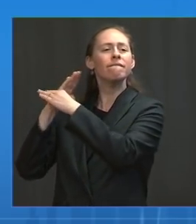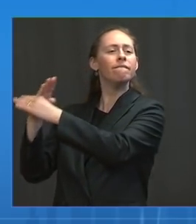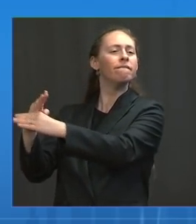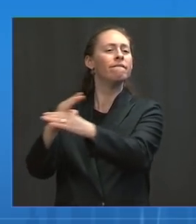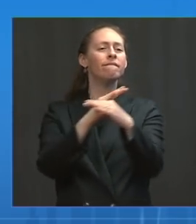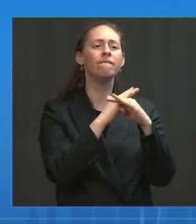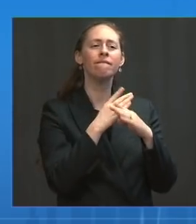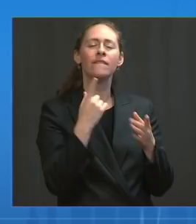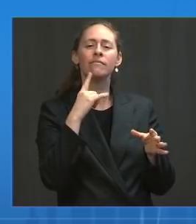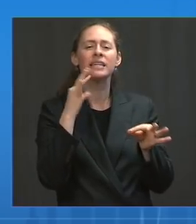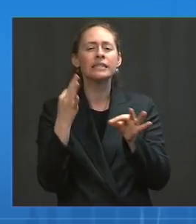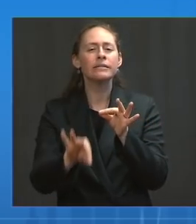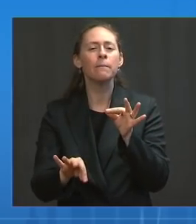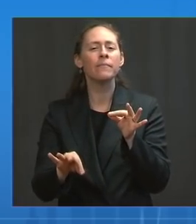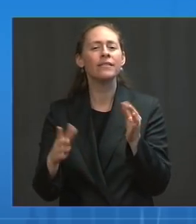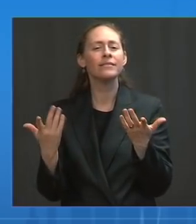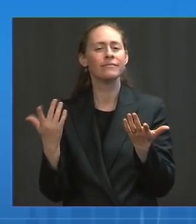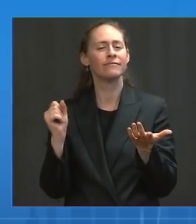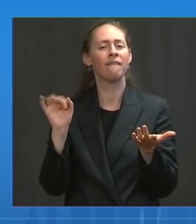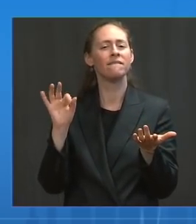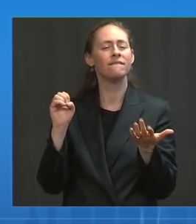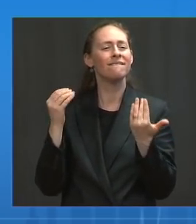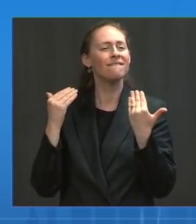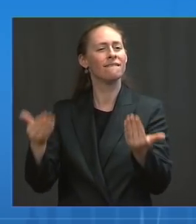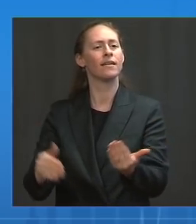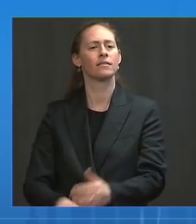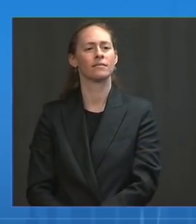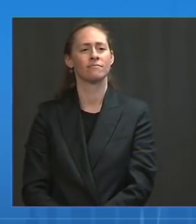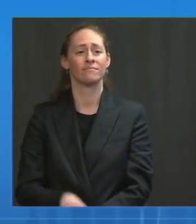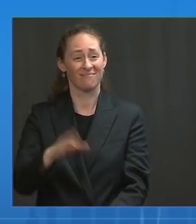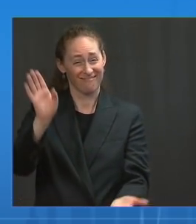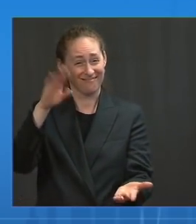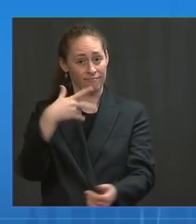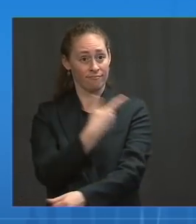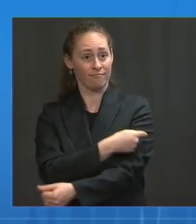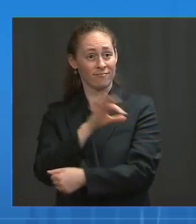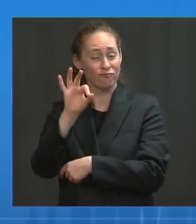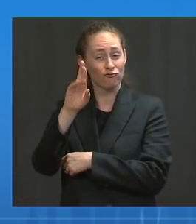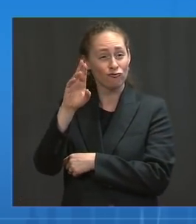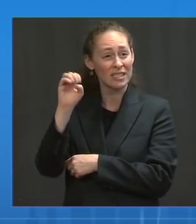COVID-19 vaccines are free and available to everyone aged 12 and up.